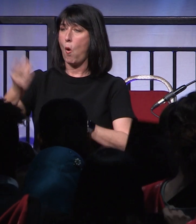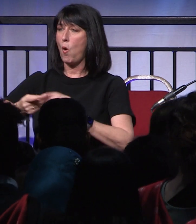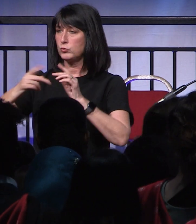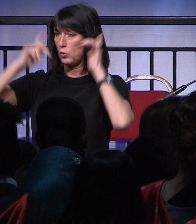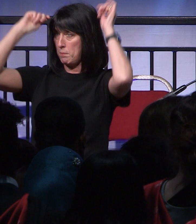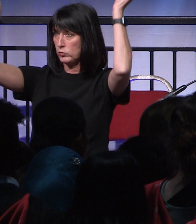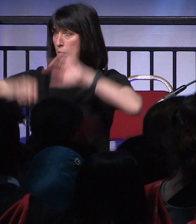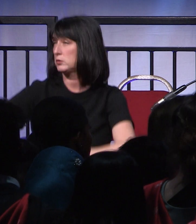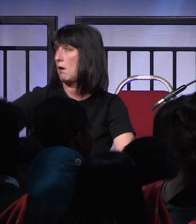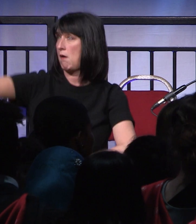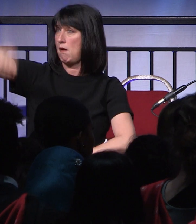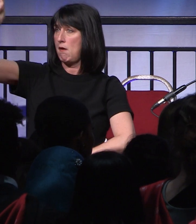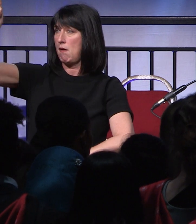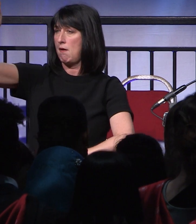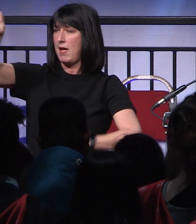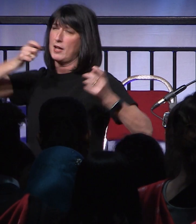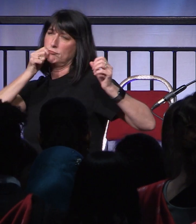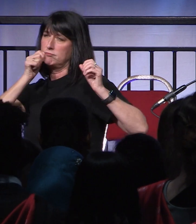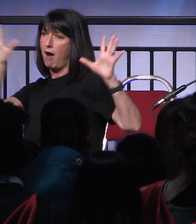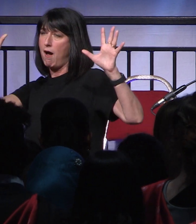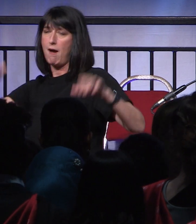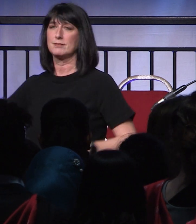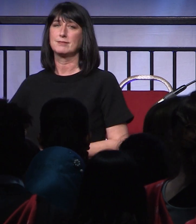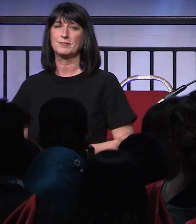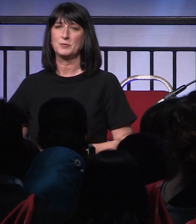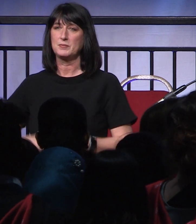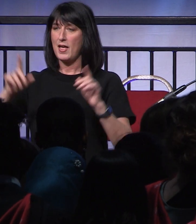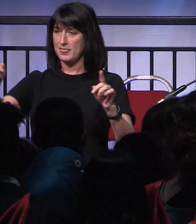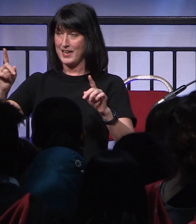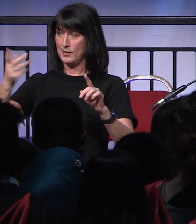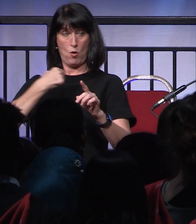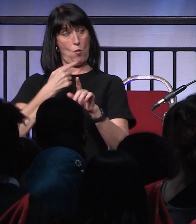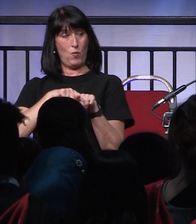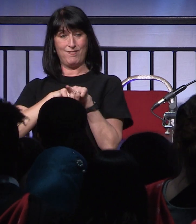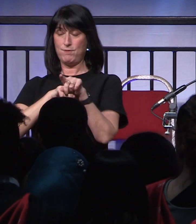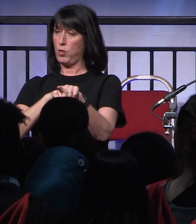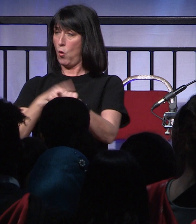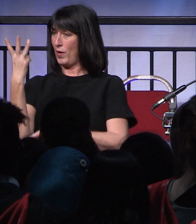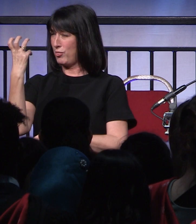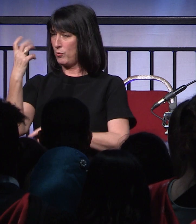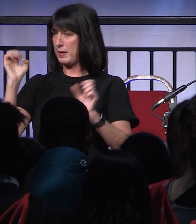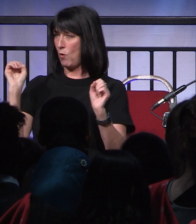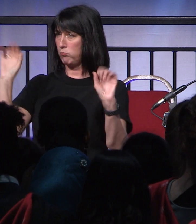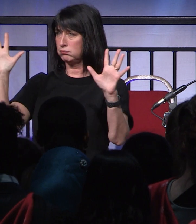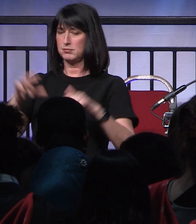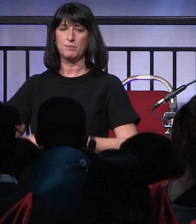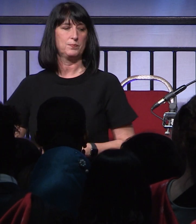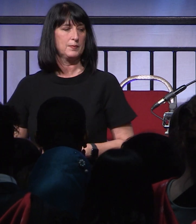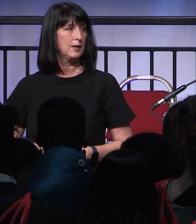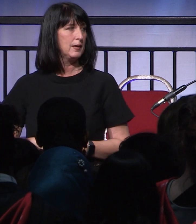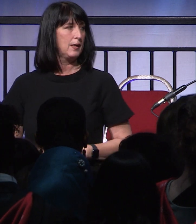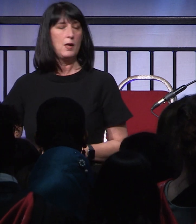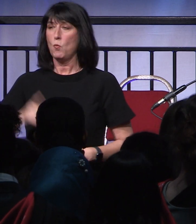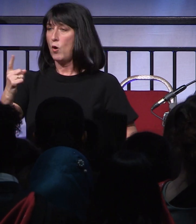and give a big cheer then we will all follow with a further three cheers one